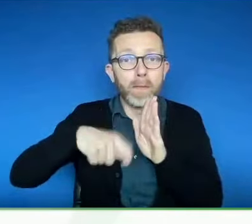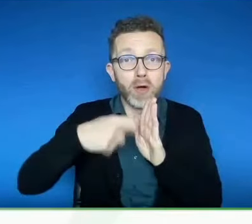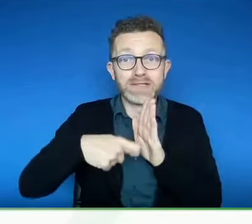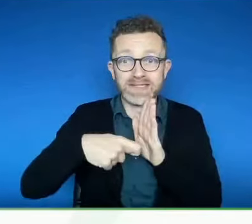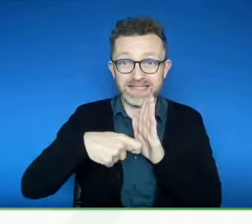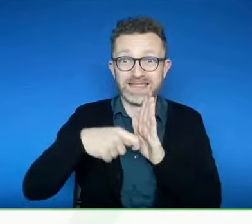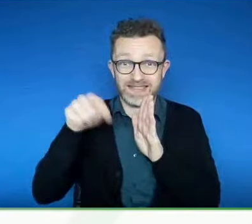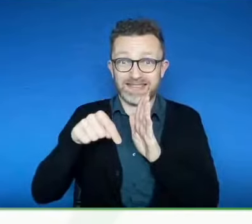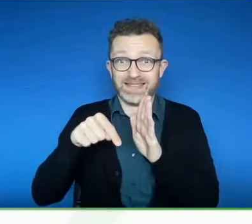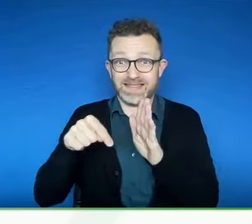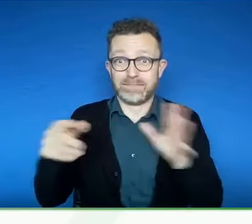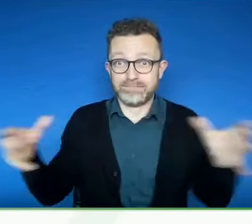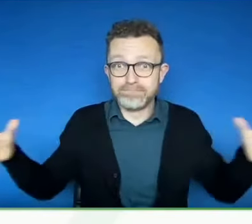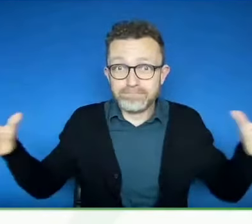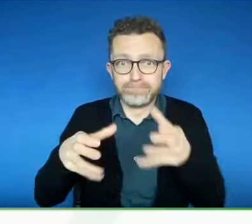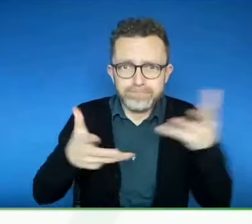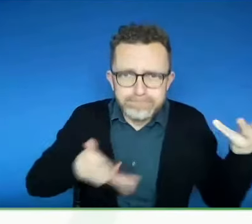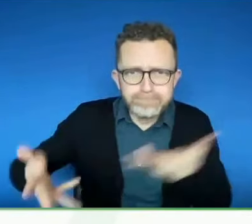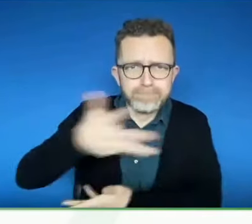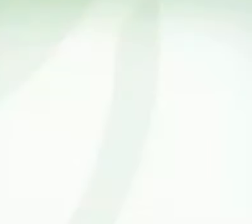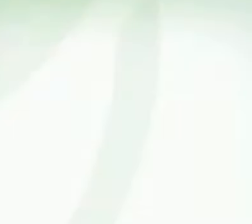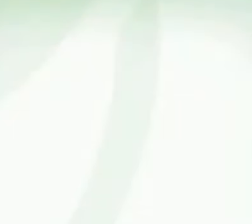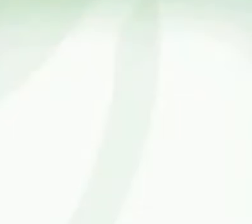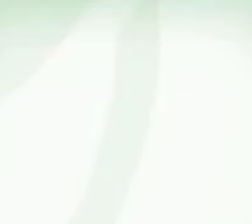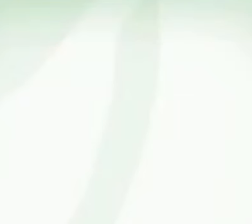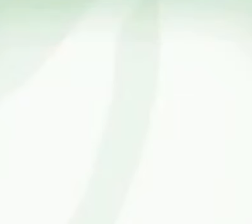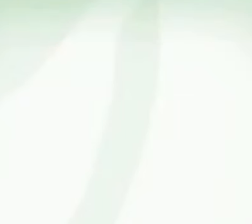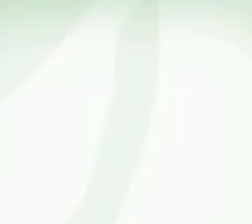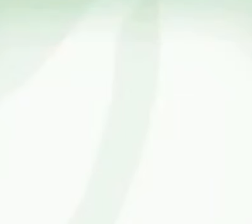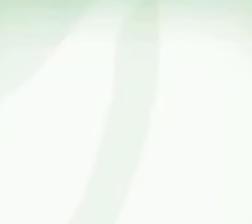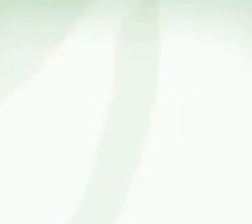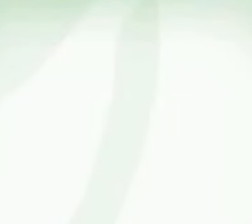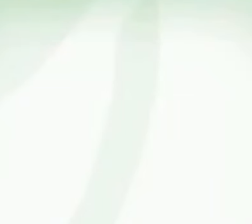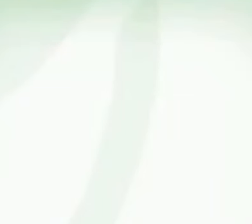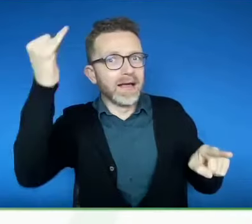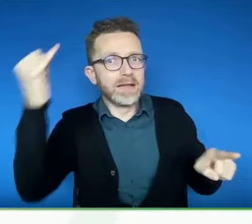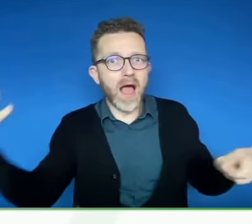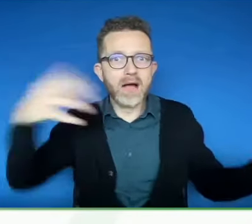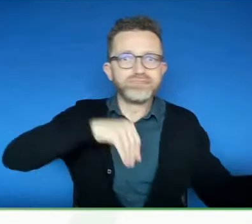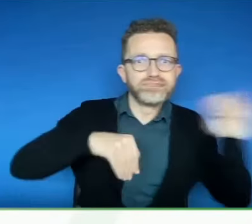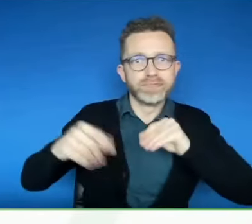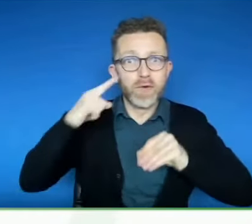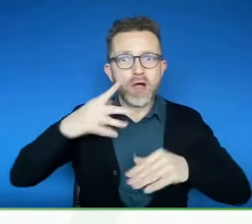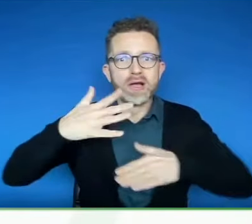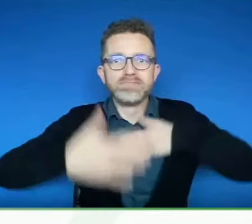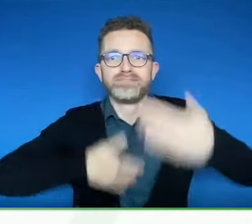which is very nice, so thank you all for coming, I wanted to see if there were any people with specific questions?